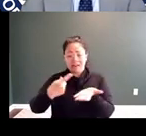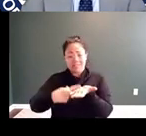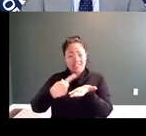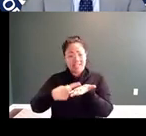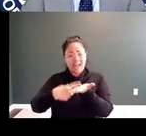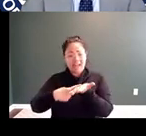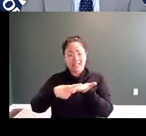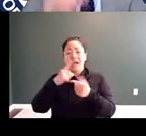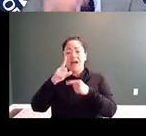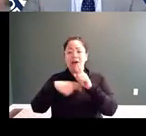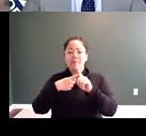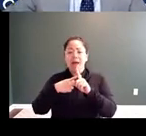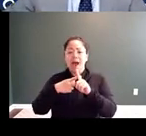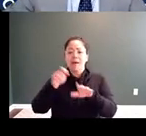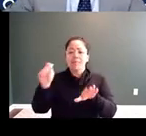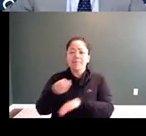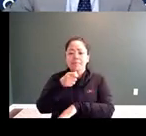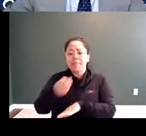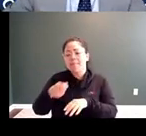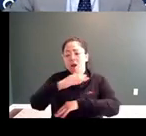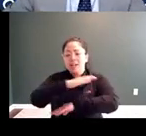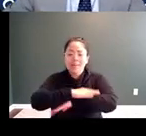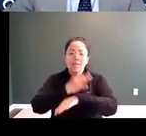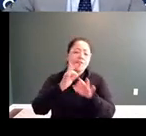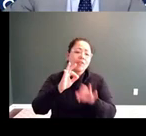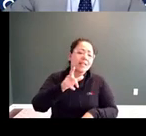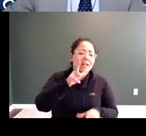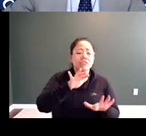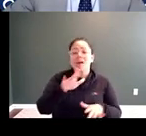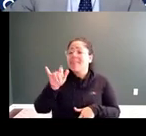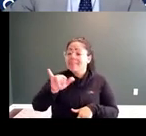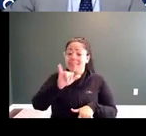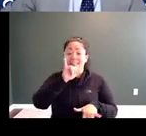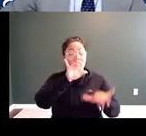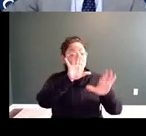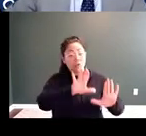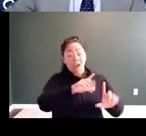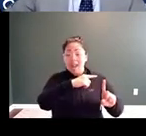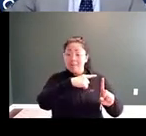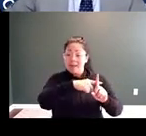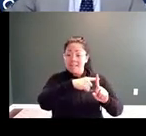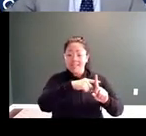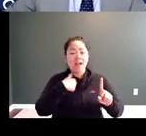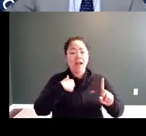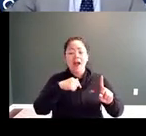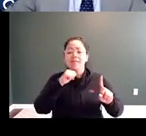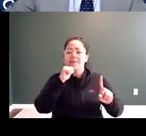about ping pong tables and arcade games and free lunches. And that's great, and there's a place for that, and I'm not trying to discredit that in any way,